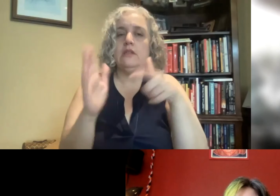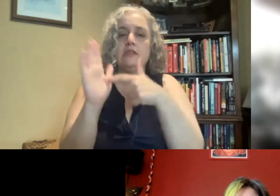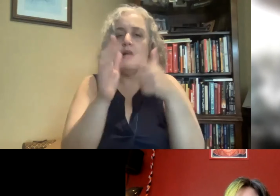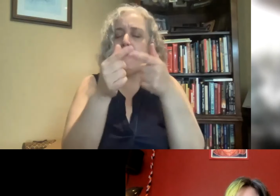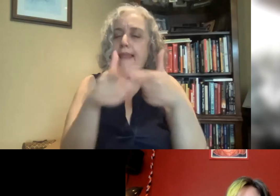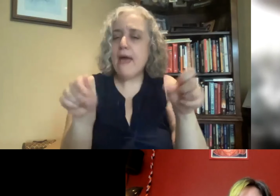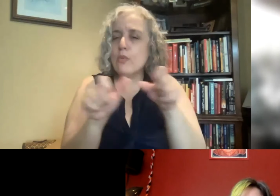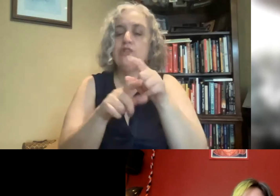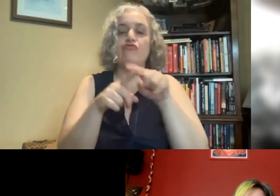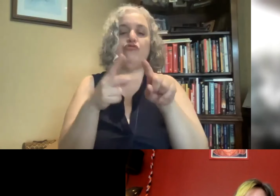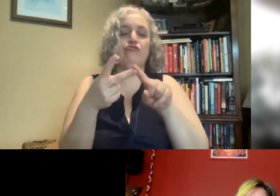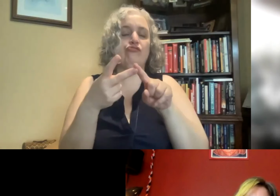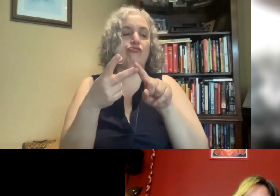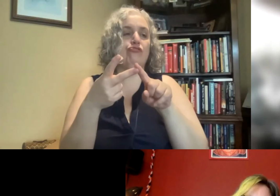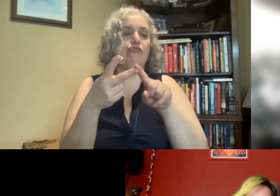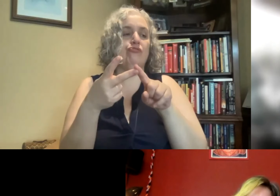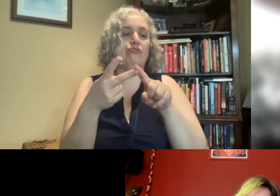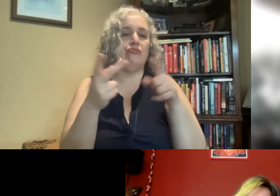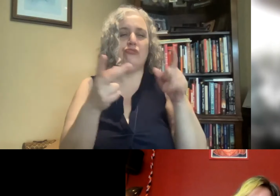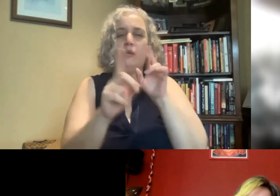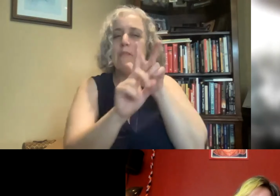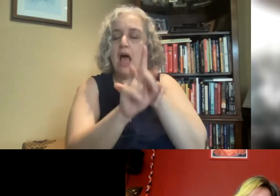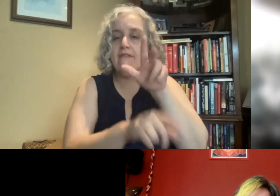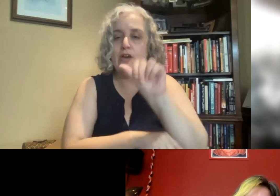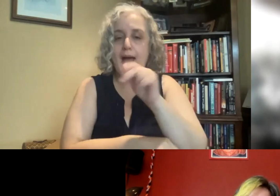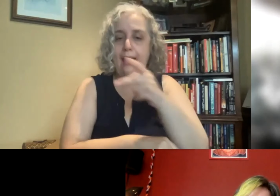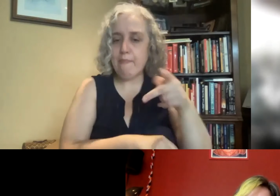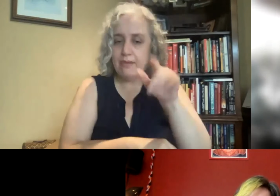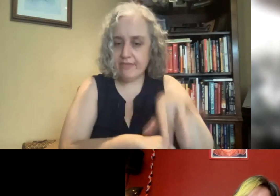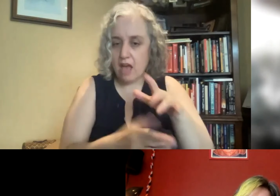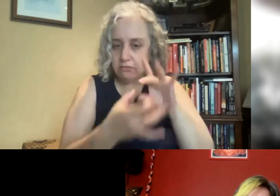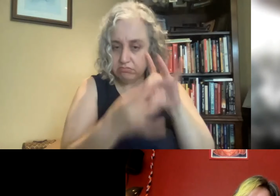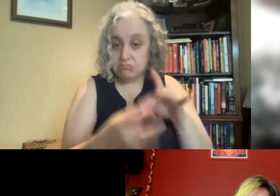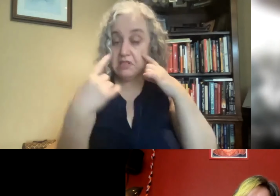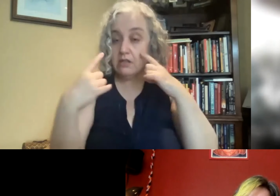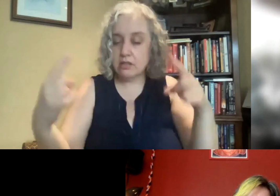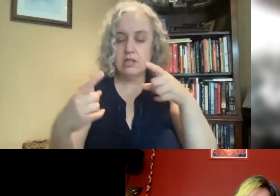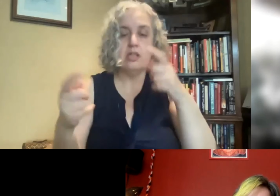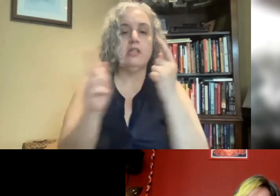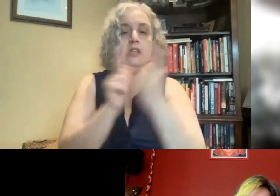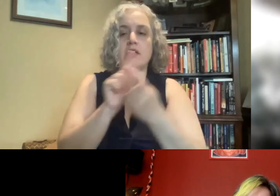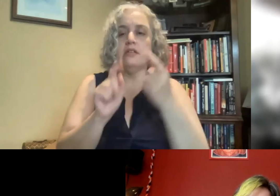Those have been extremely successful. Translating things that are highly